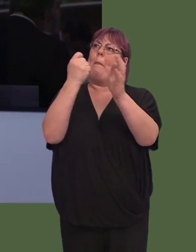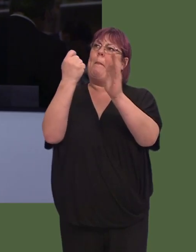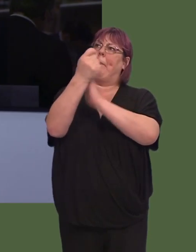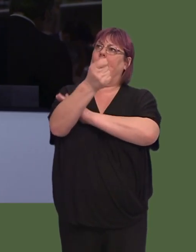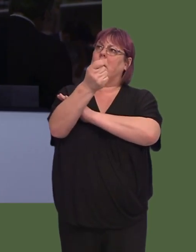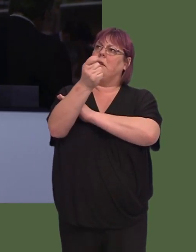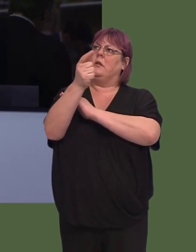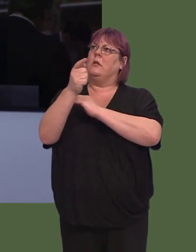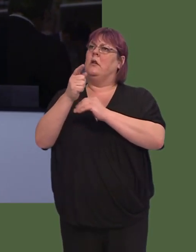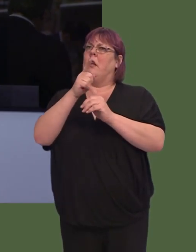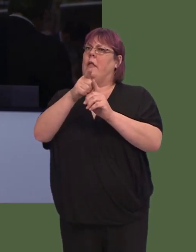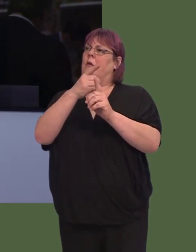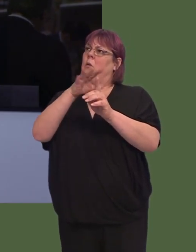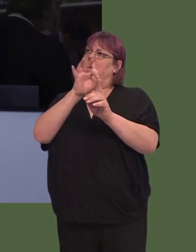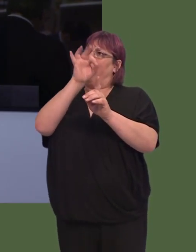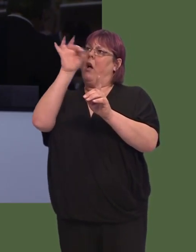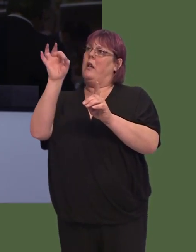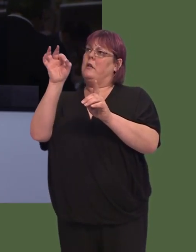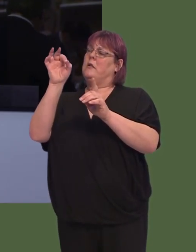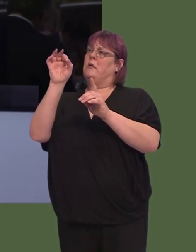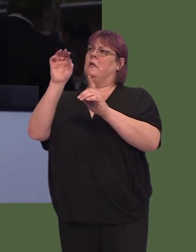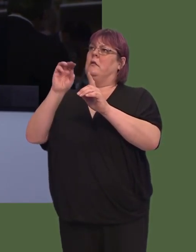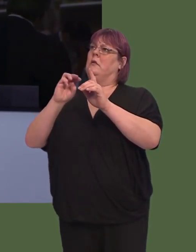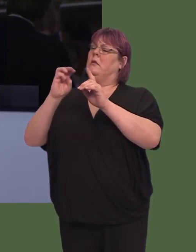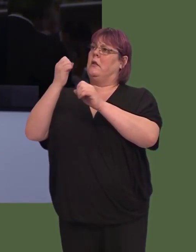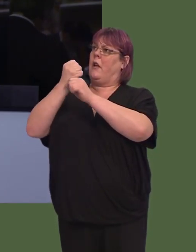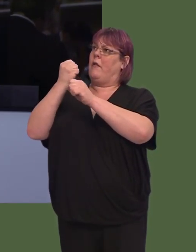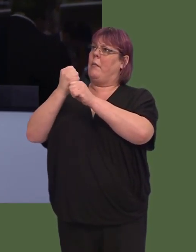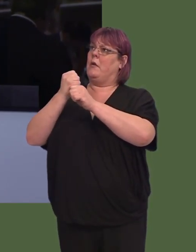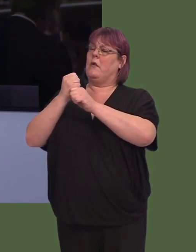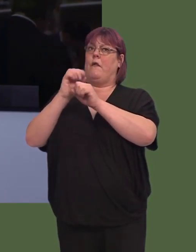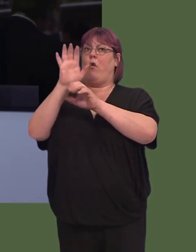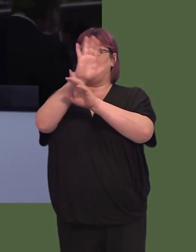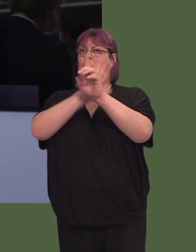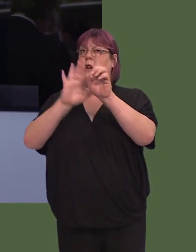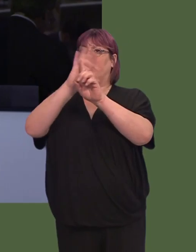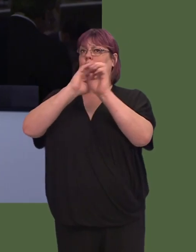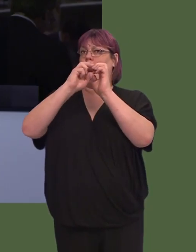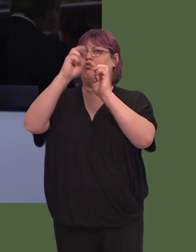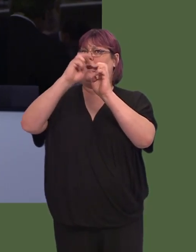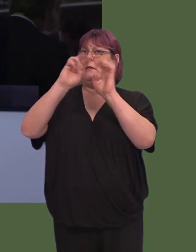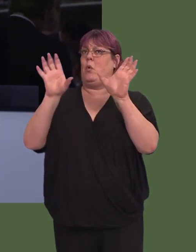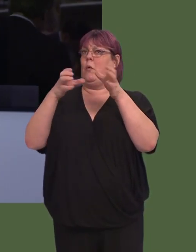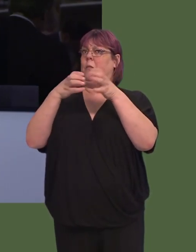to support the formation of a regional transport body and a regional transport fund where additional